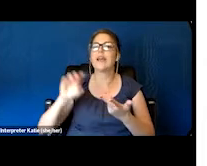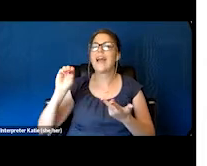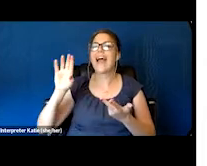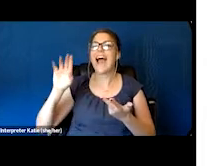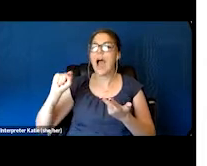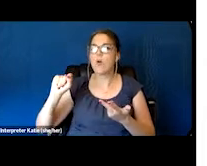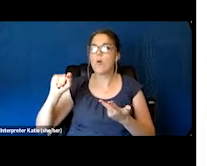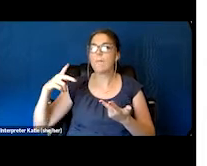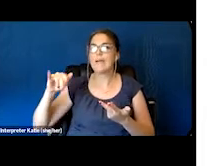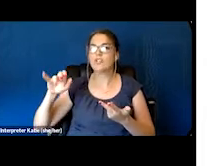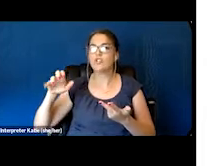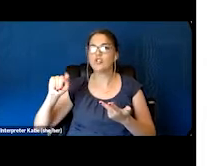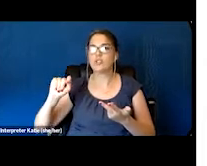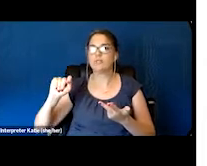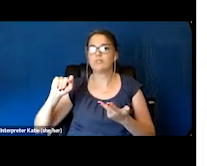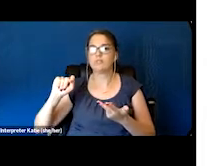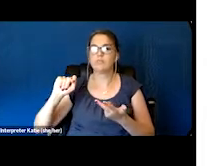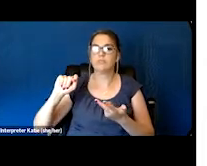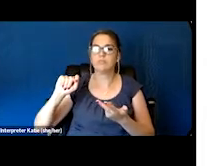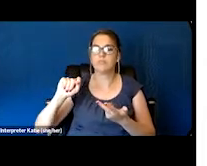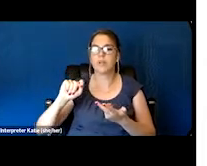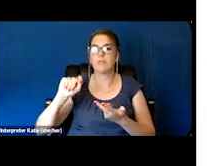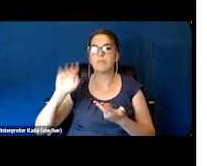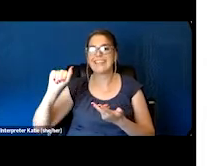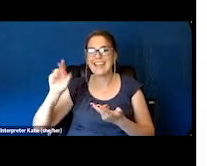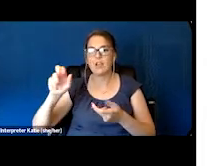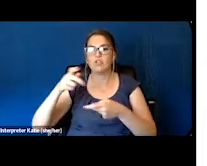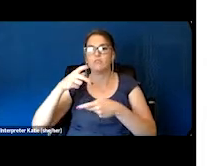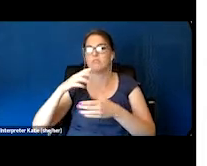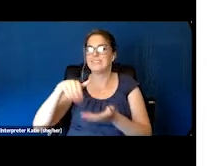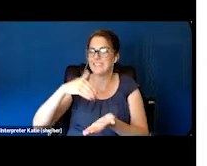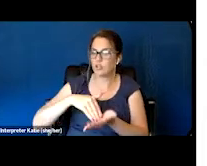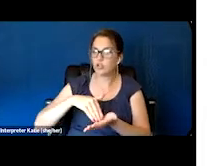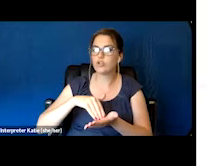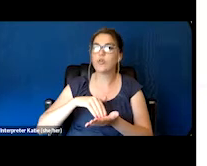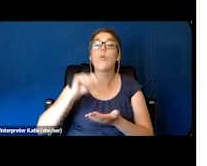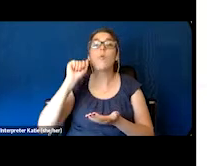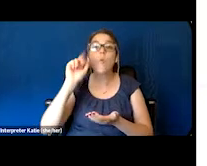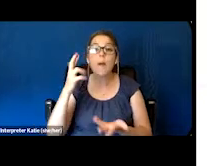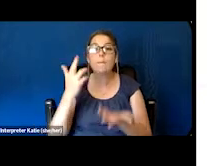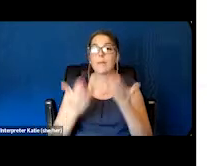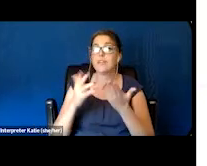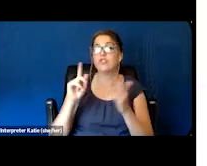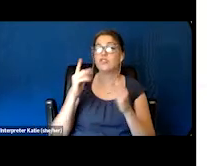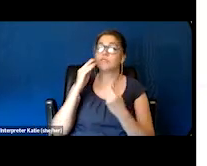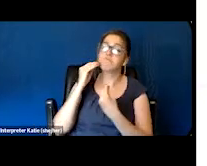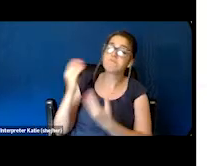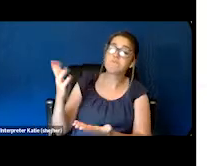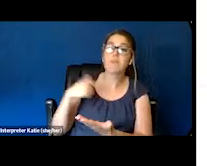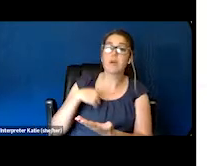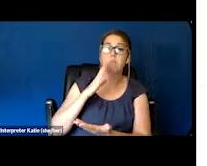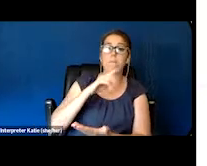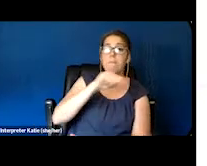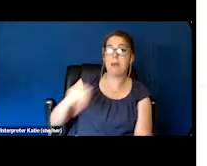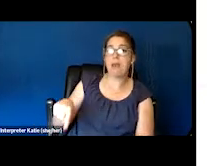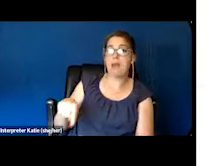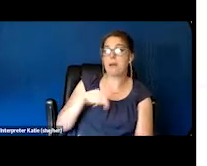and letting the person that you're engaging with know when you'll be back around, how they can interact with other people on your team,